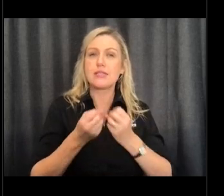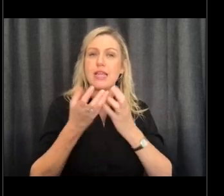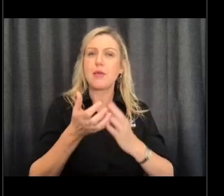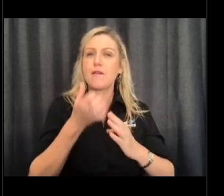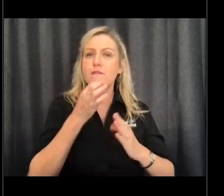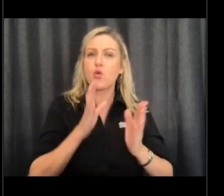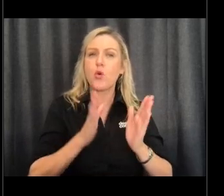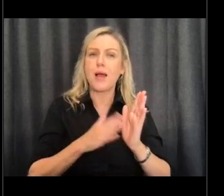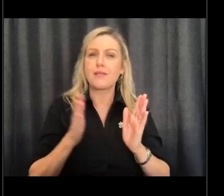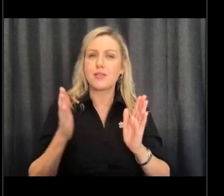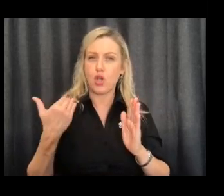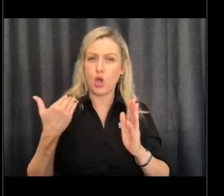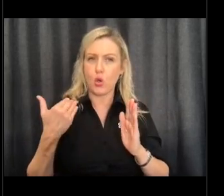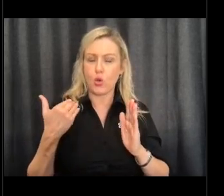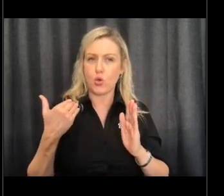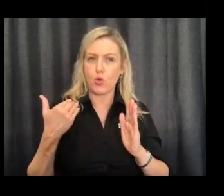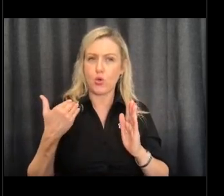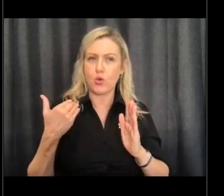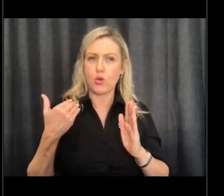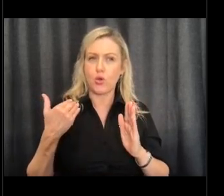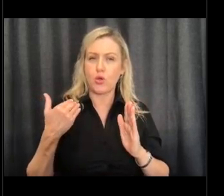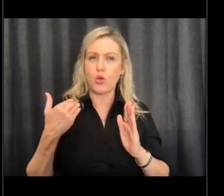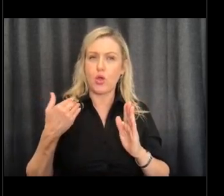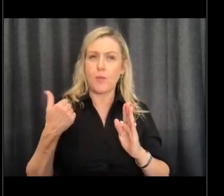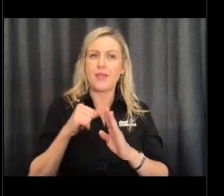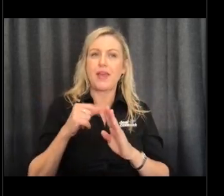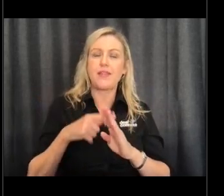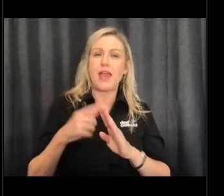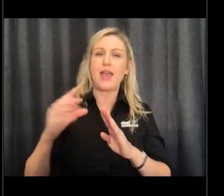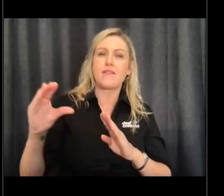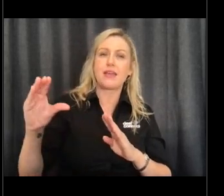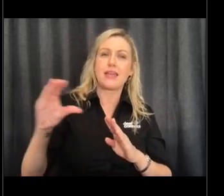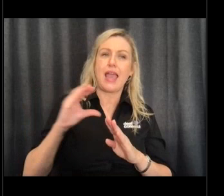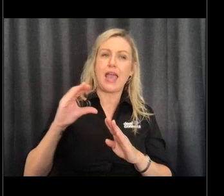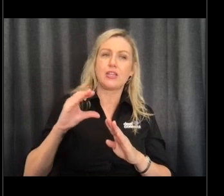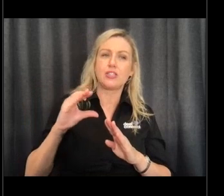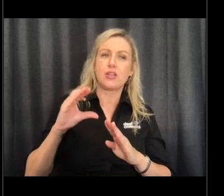just got the cash payout from the first claim. That's very difficult.